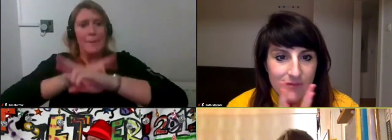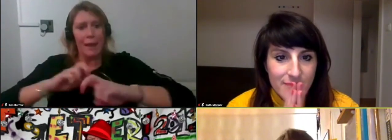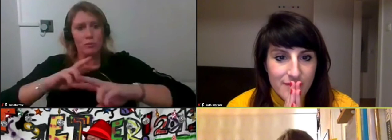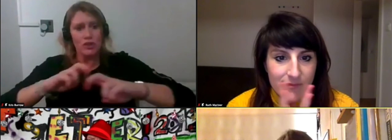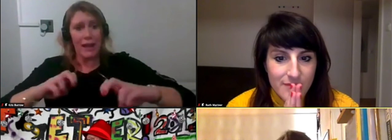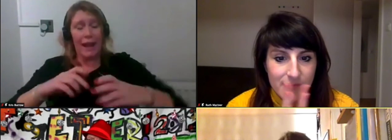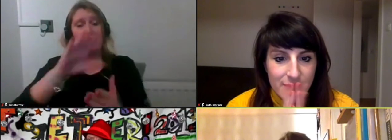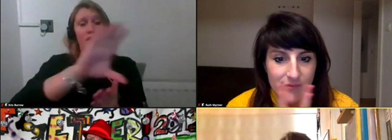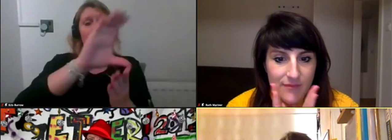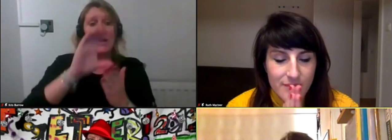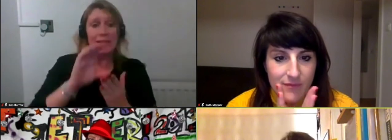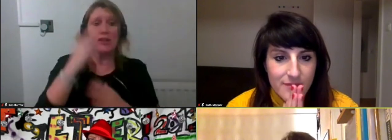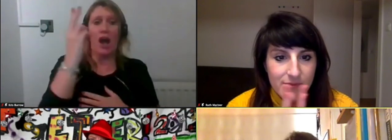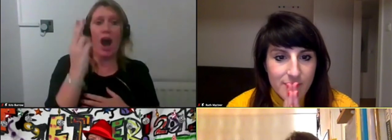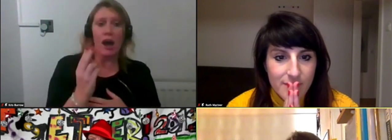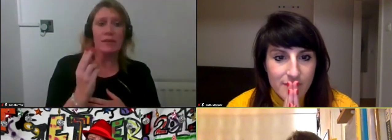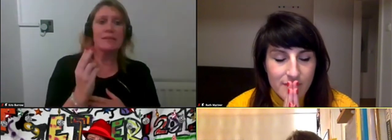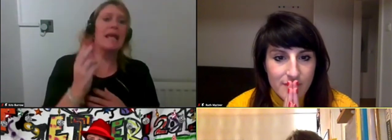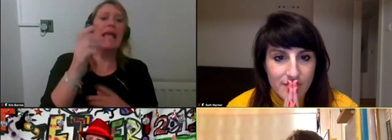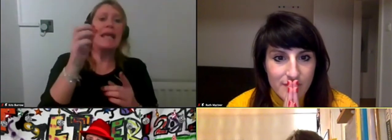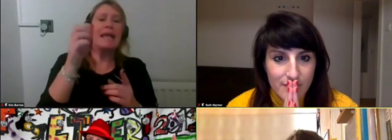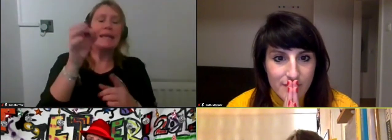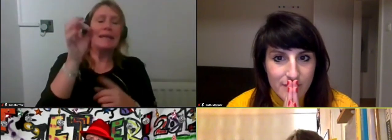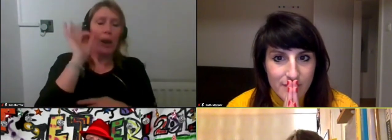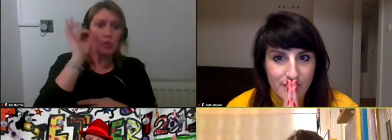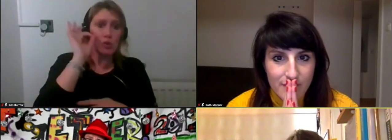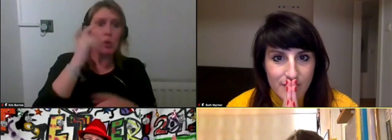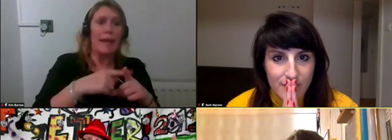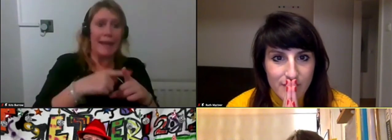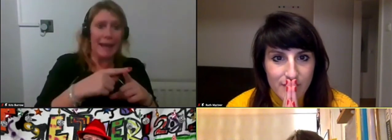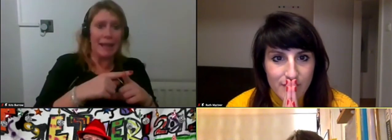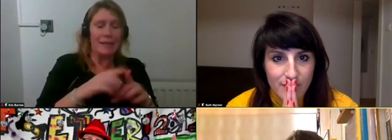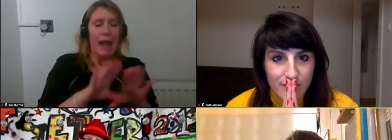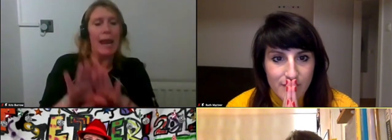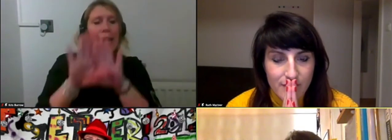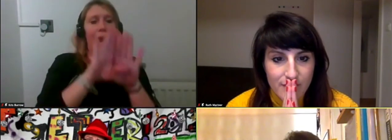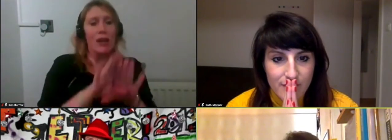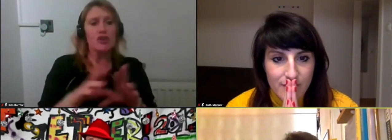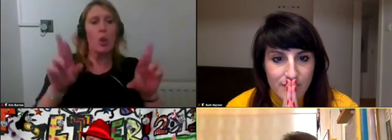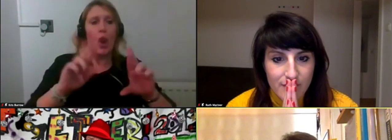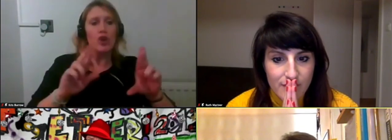to Arts Council England, National Lottery Community Fund, and National Lottery